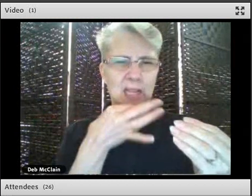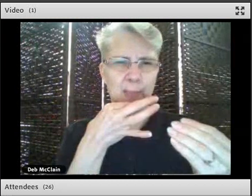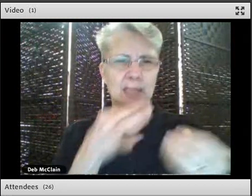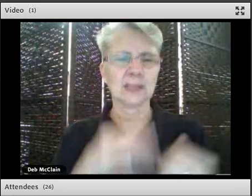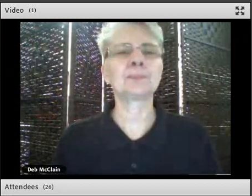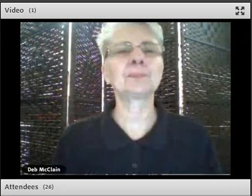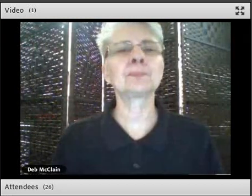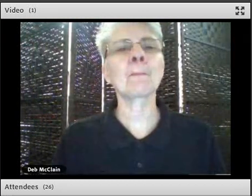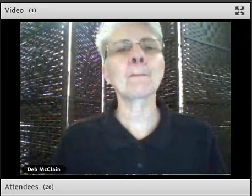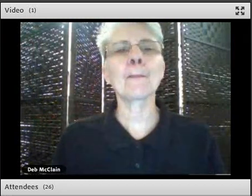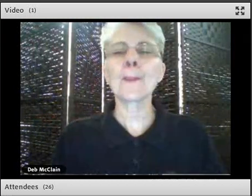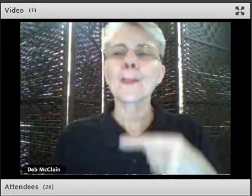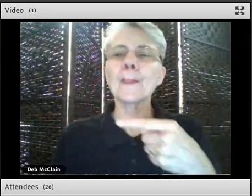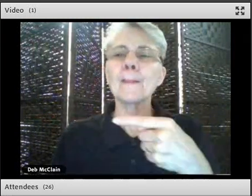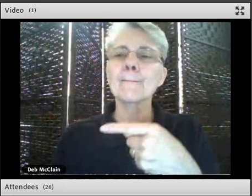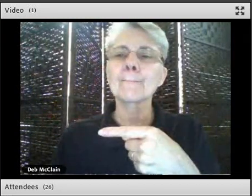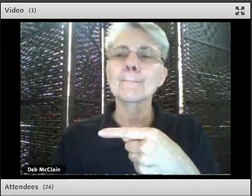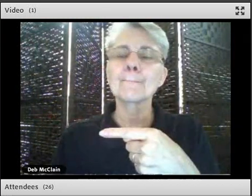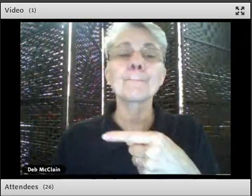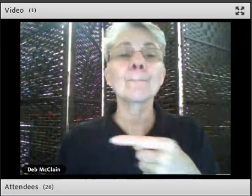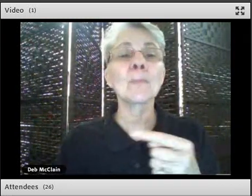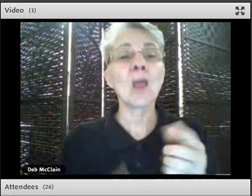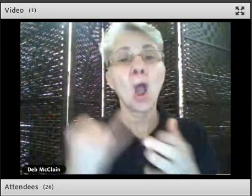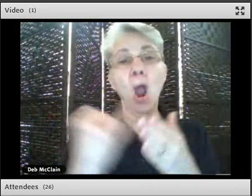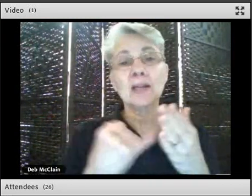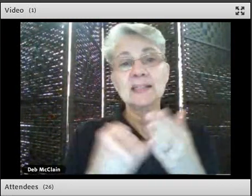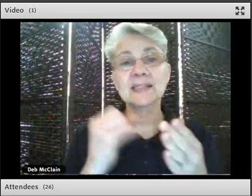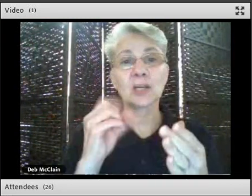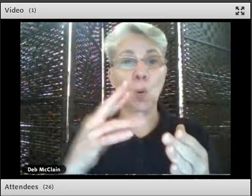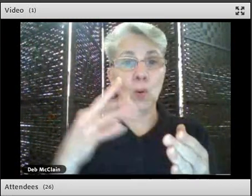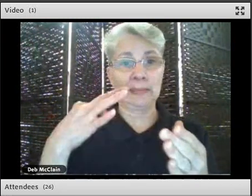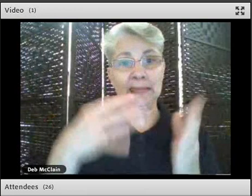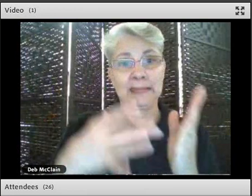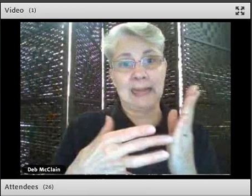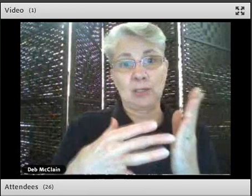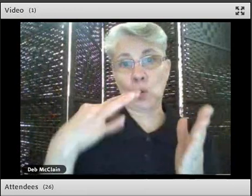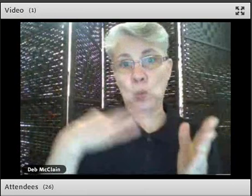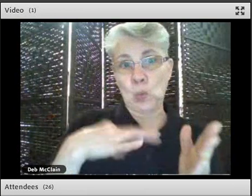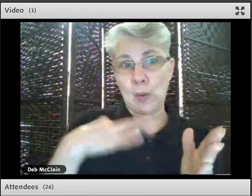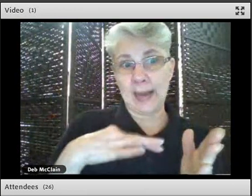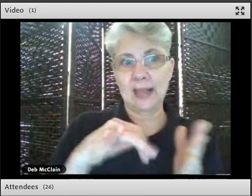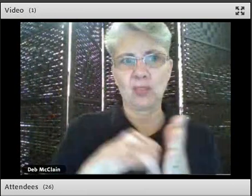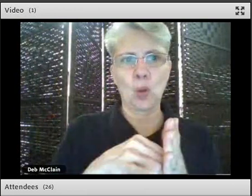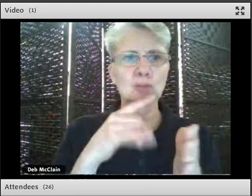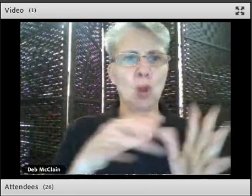So, sometimes, those are noted on the audio recordings. We see that here --